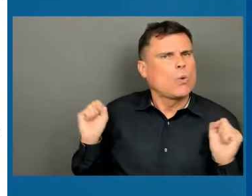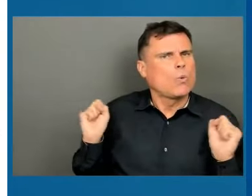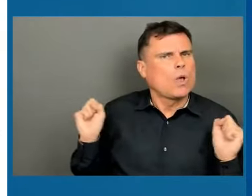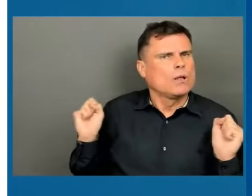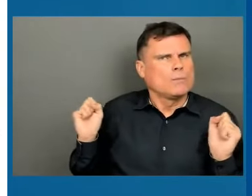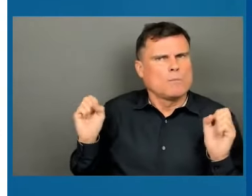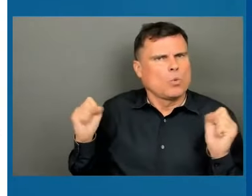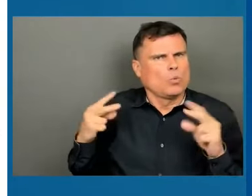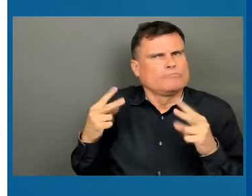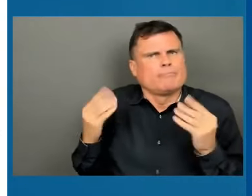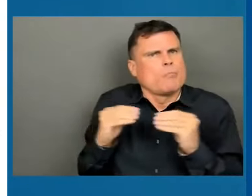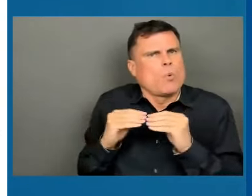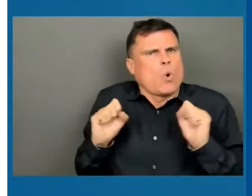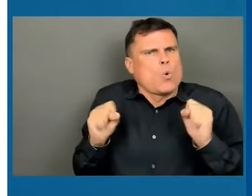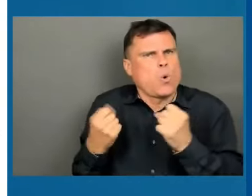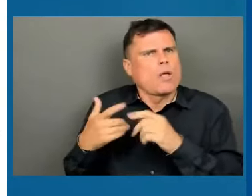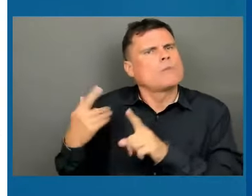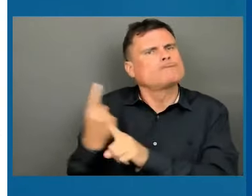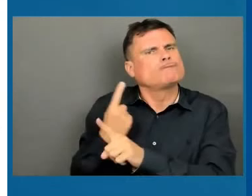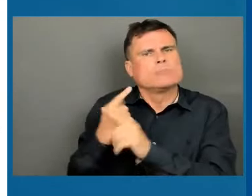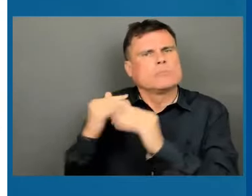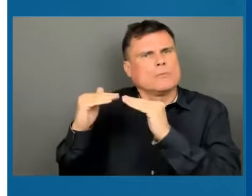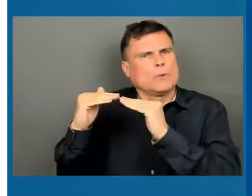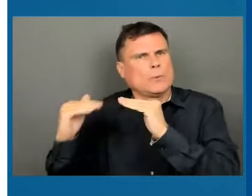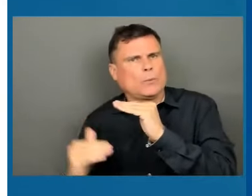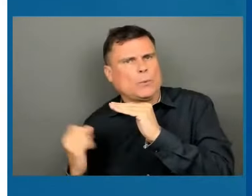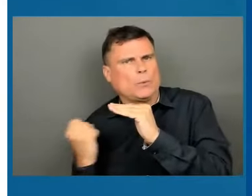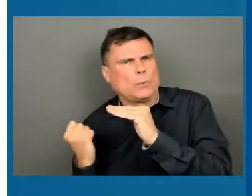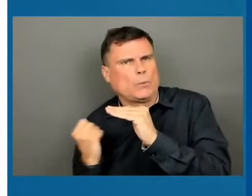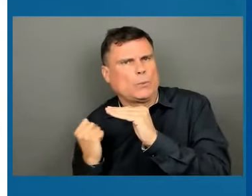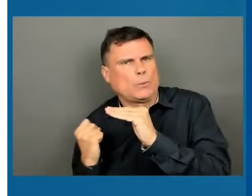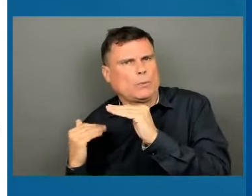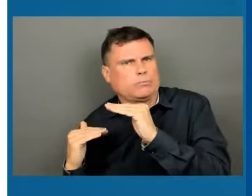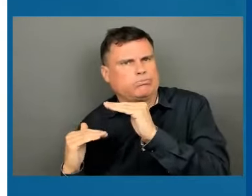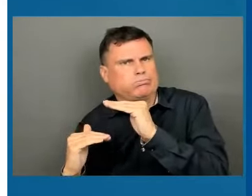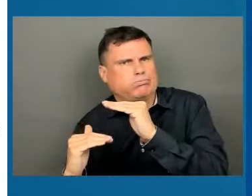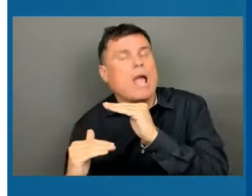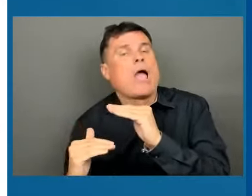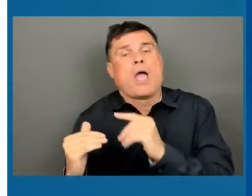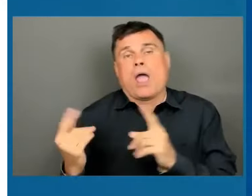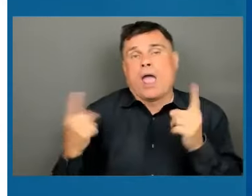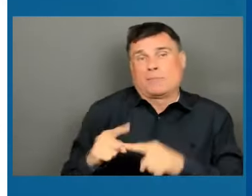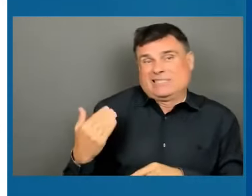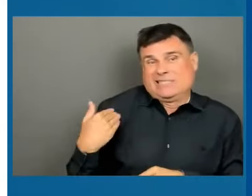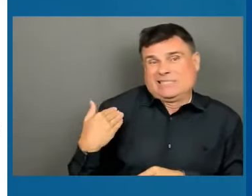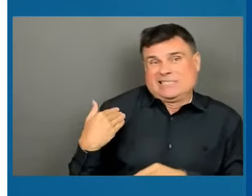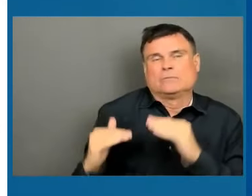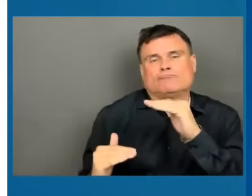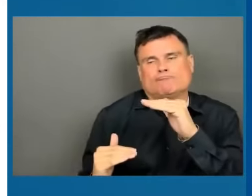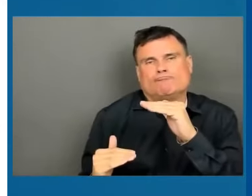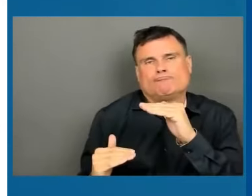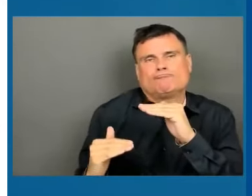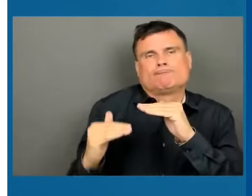closer to seasonal values of late, but we are looking to dip